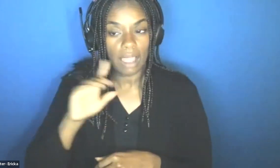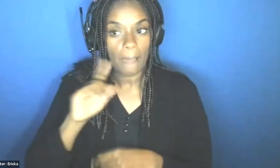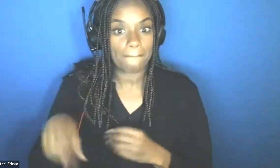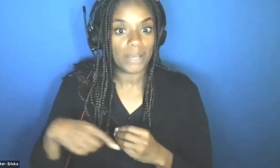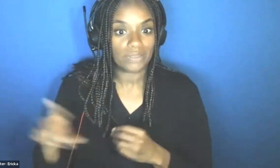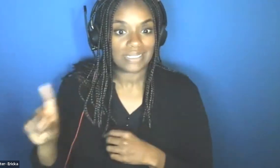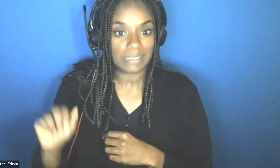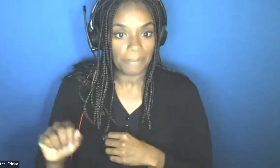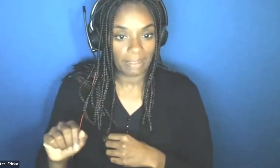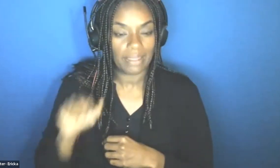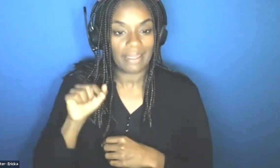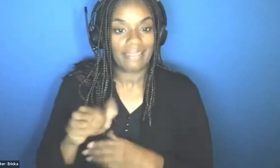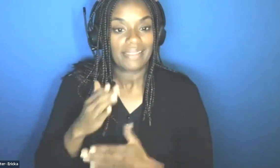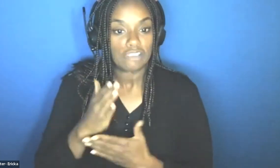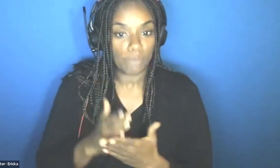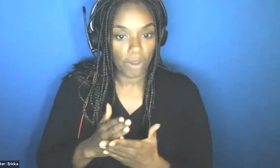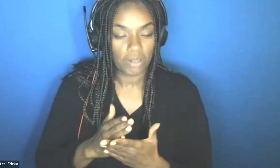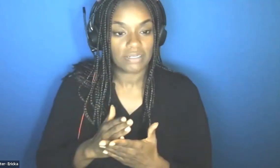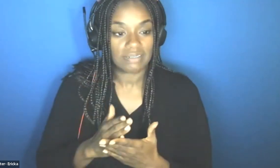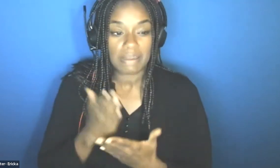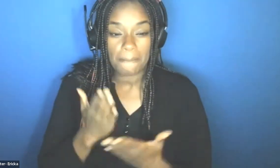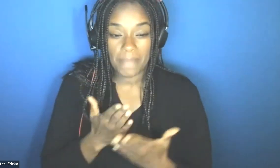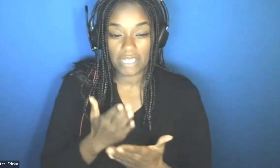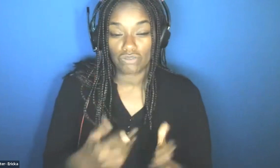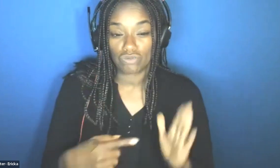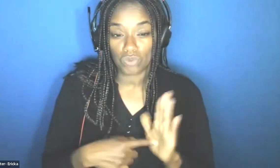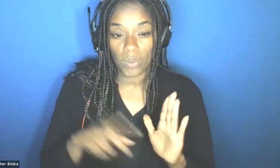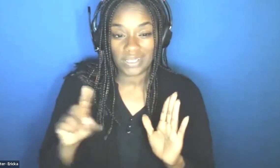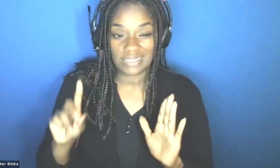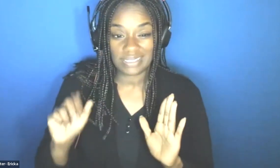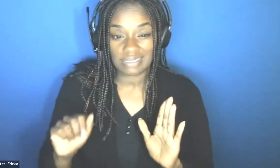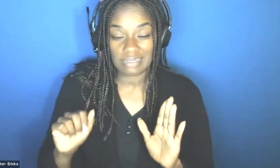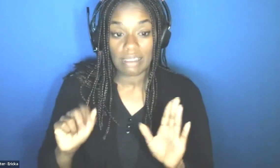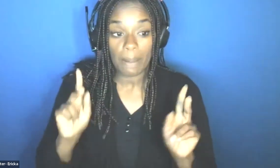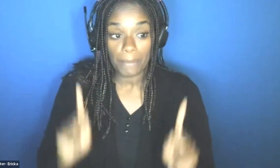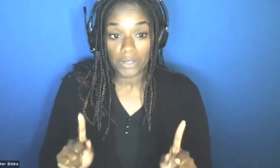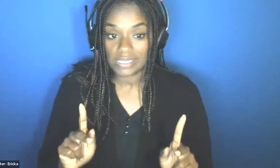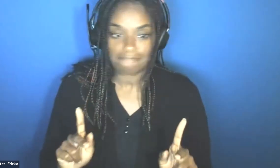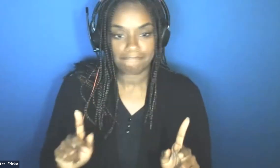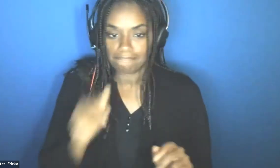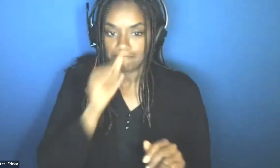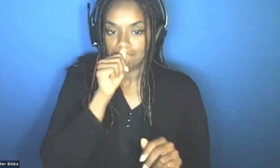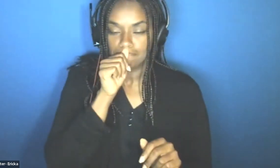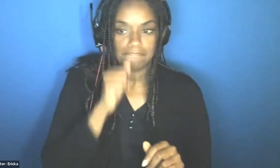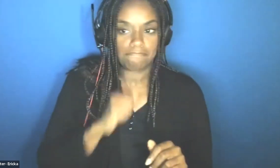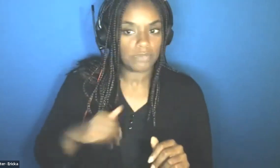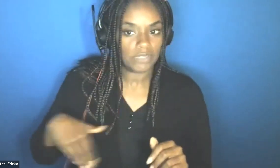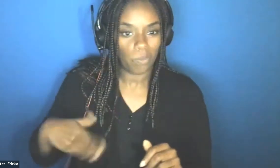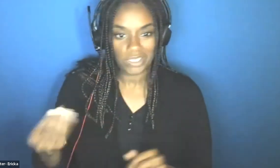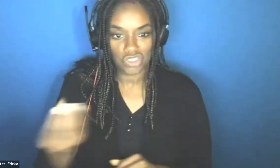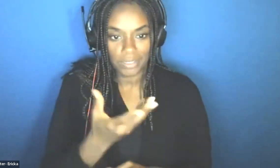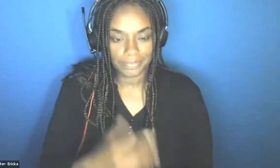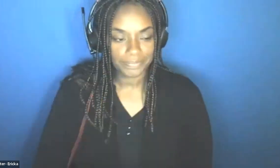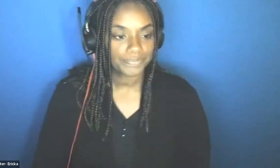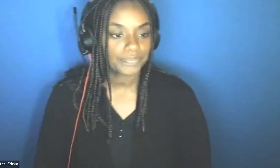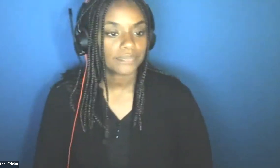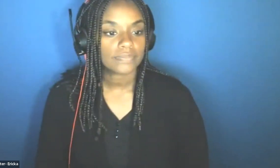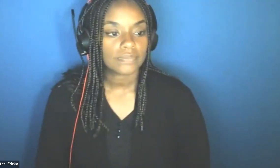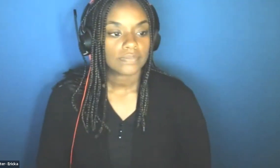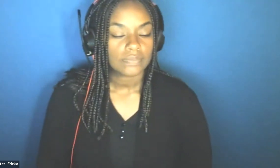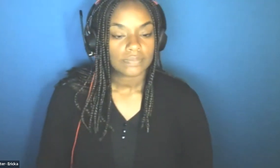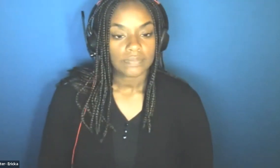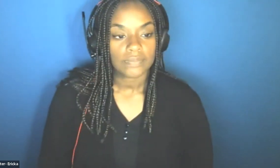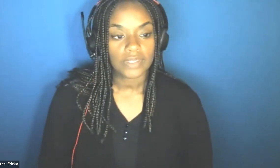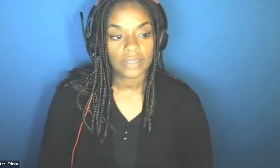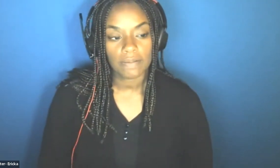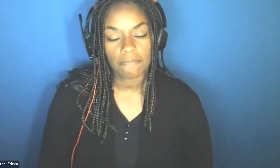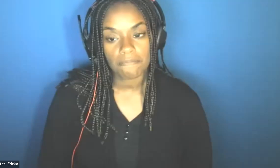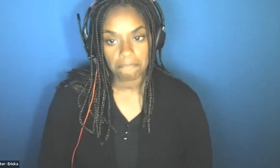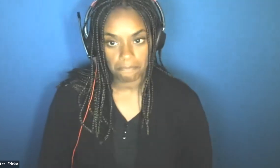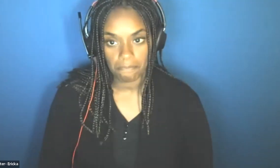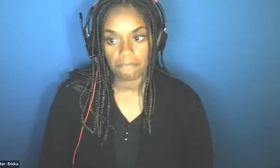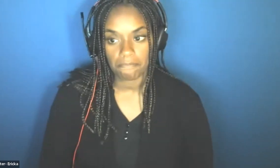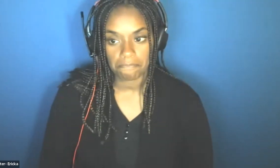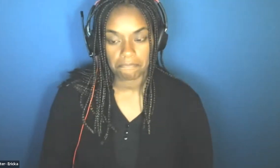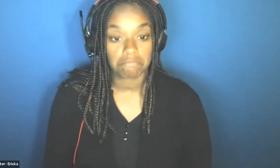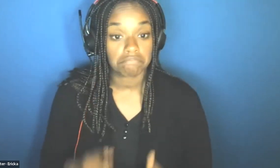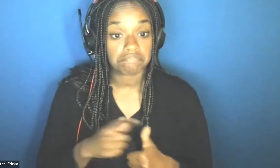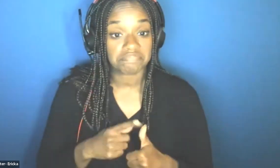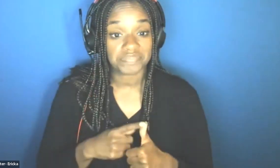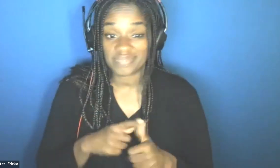So in stage 1, pre-employment, pre-offer, the ADA prohibits all disability-related questions and medical examination questions even if they relate to the job.